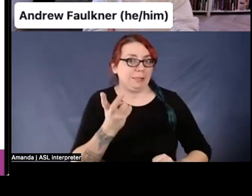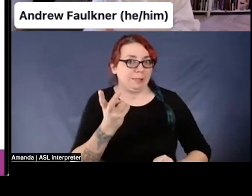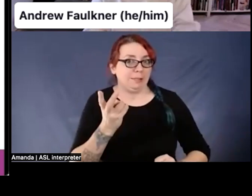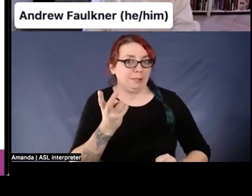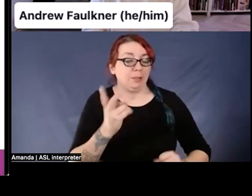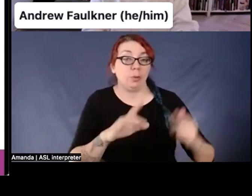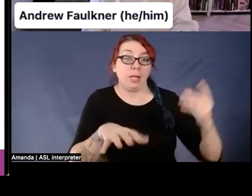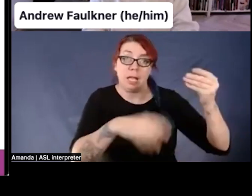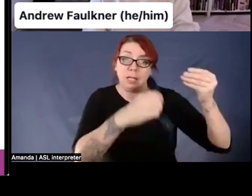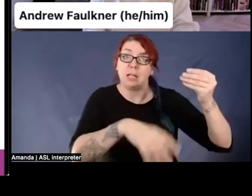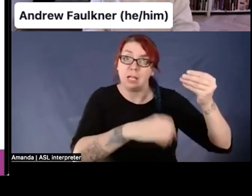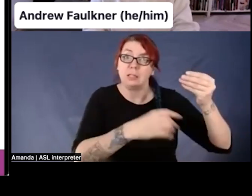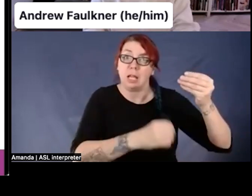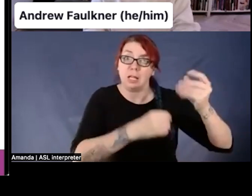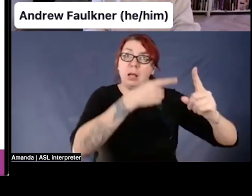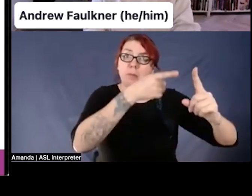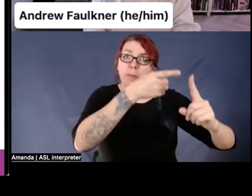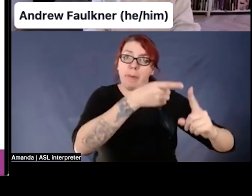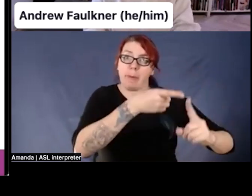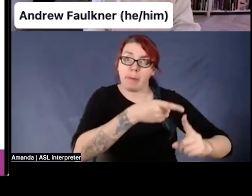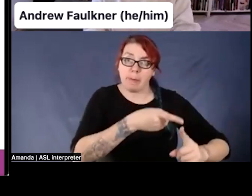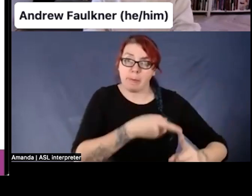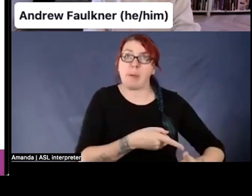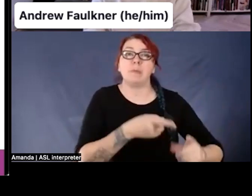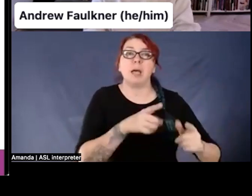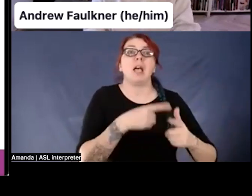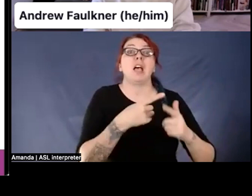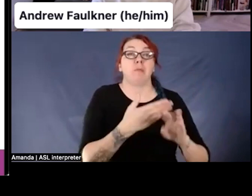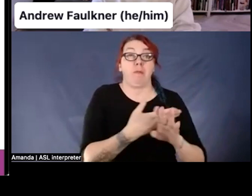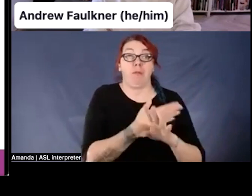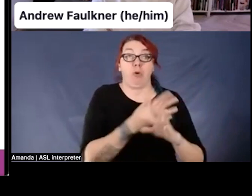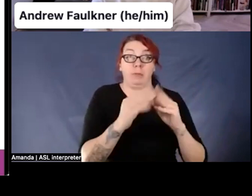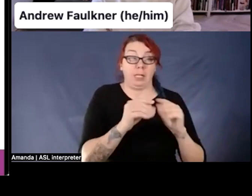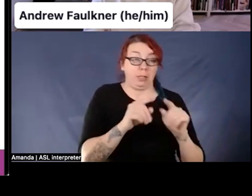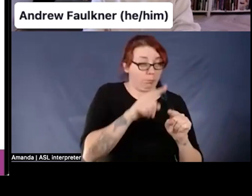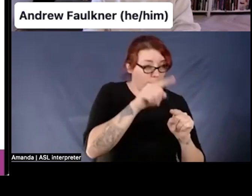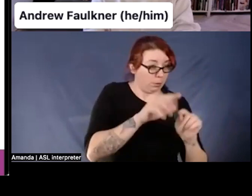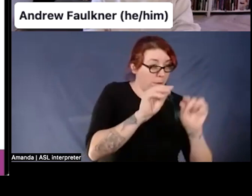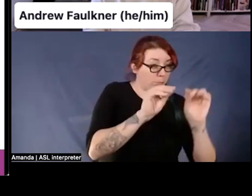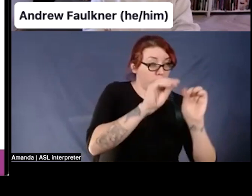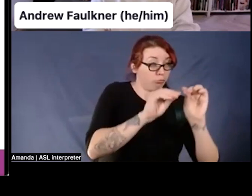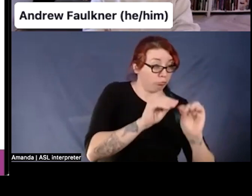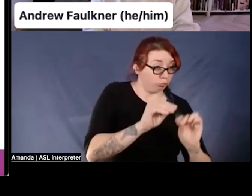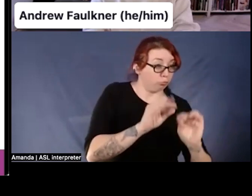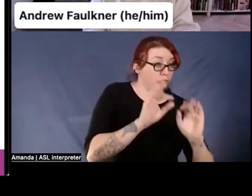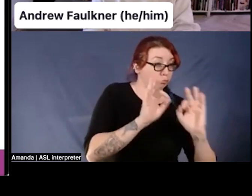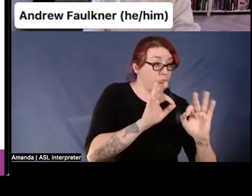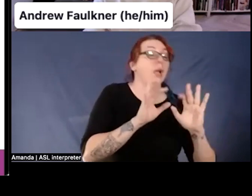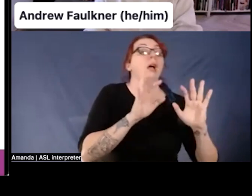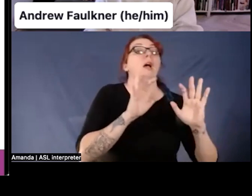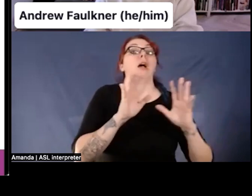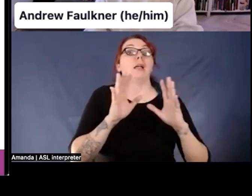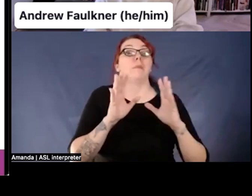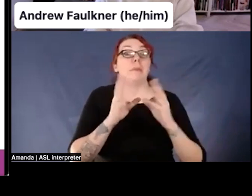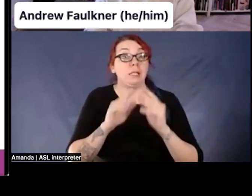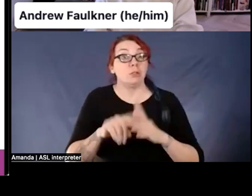all in order and just start working through them. We make notes of major action items,